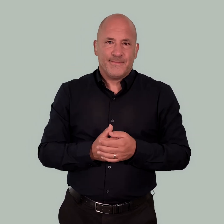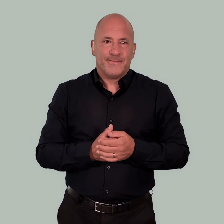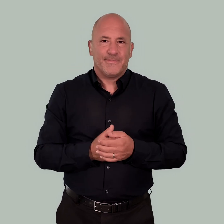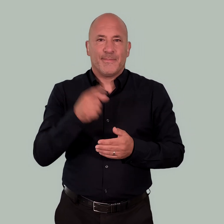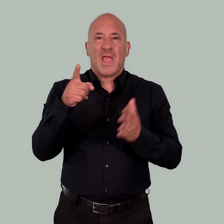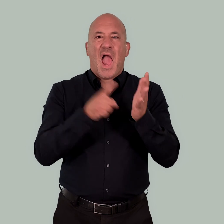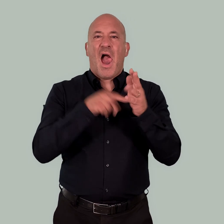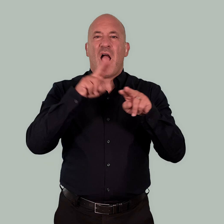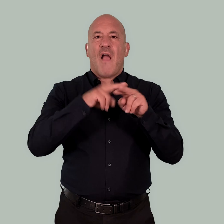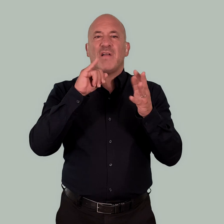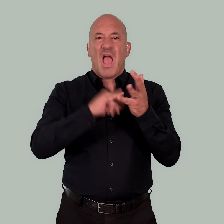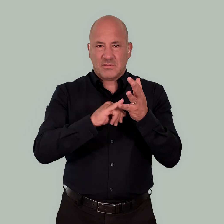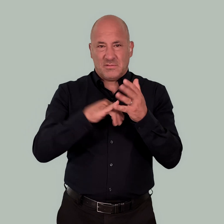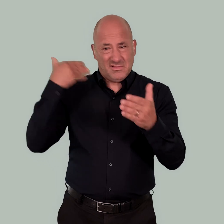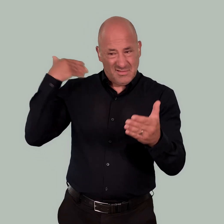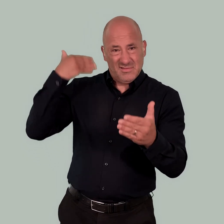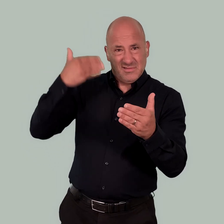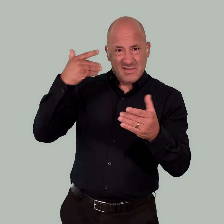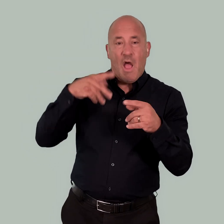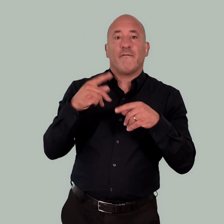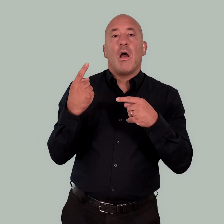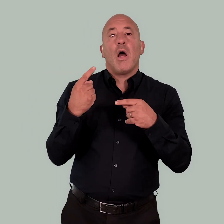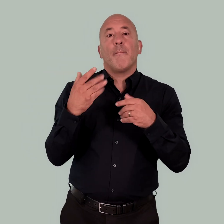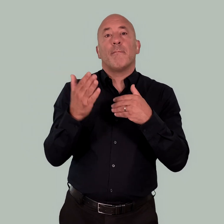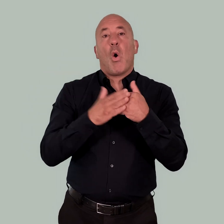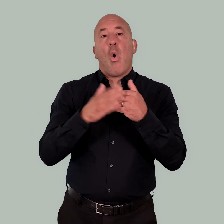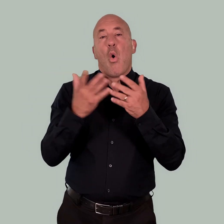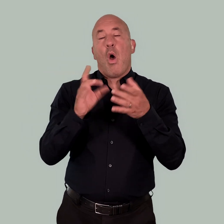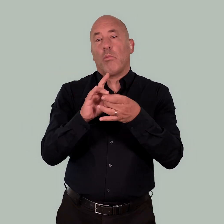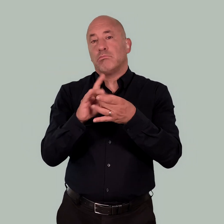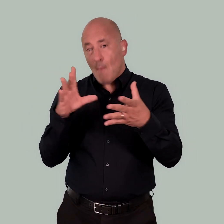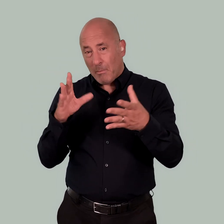A further discontinuity in the LFS time series